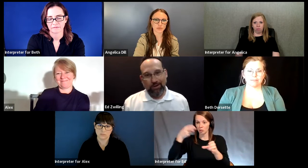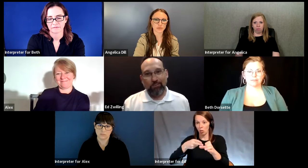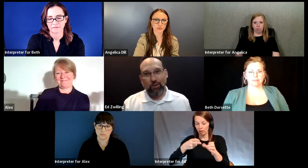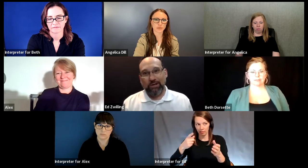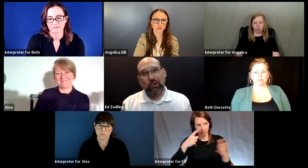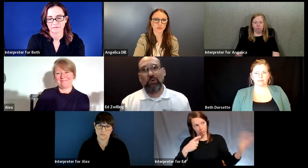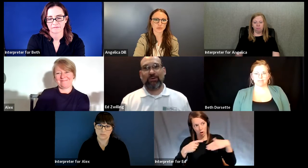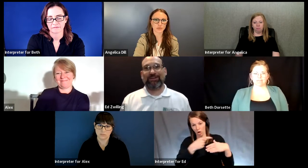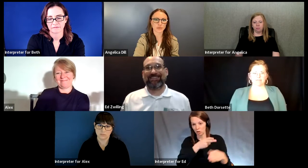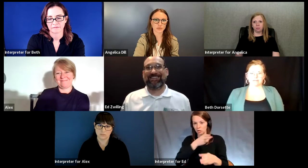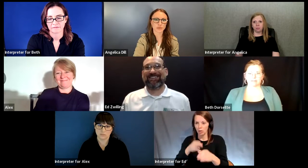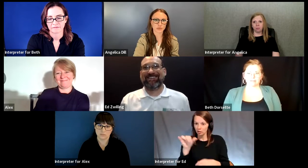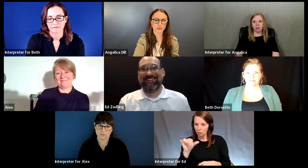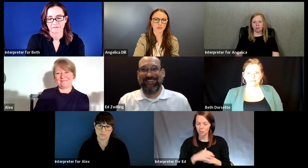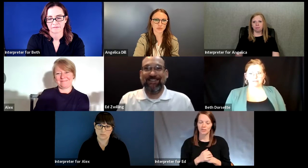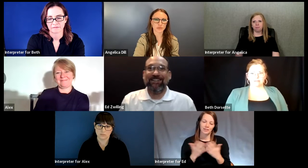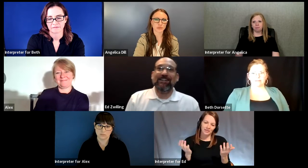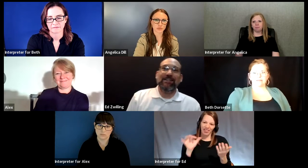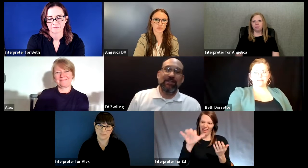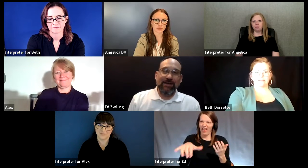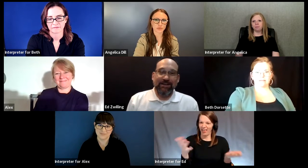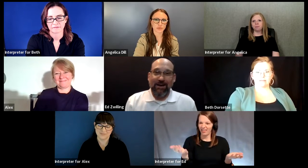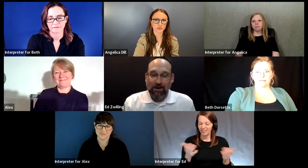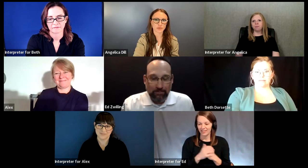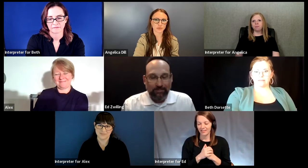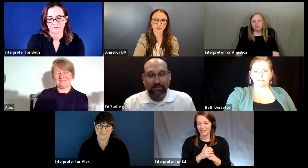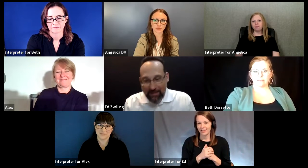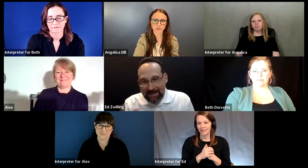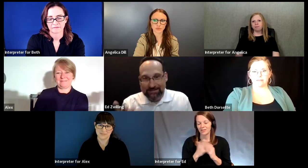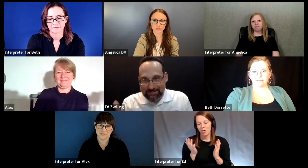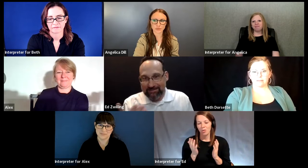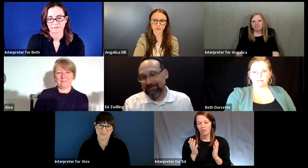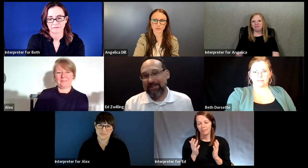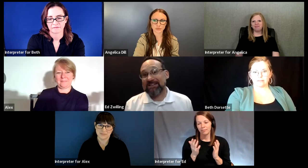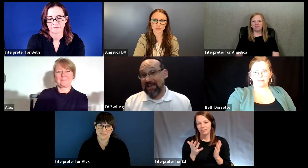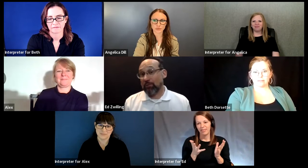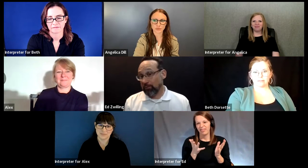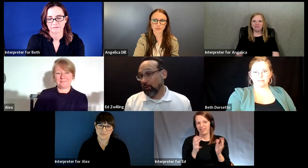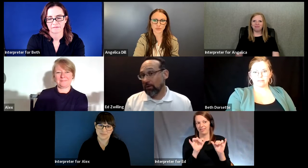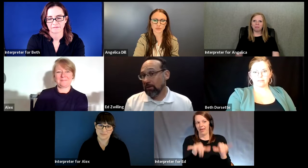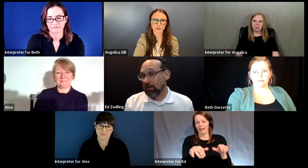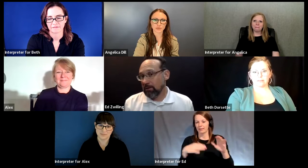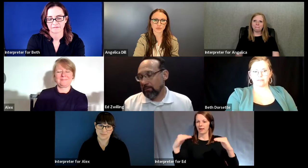want her to come bowling, too. (Chuckles). Then that's equitable.